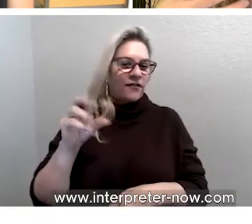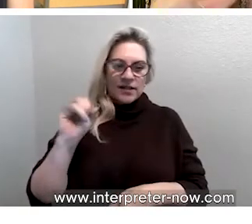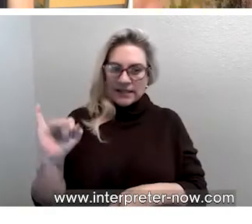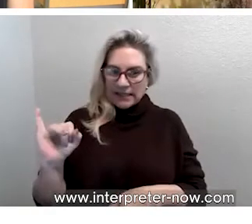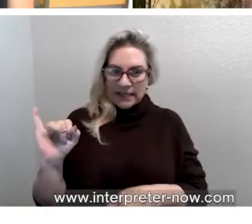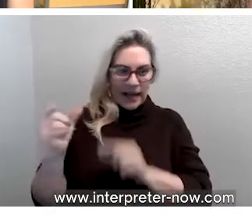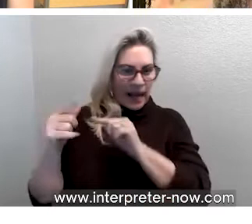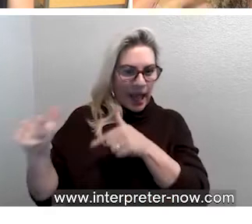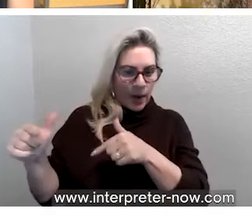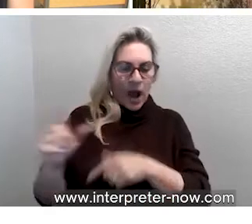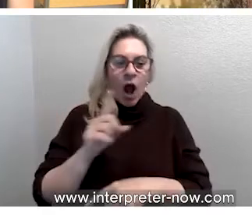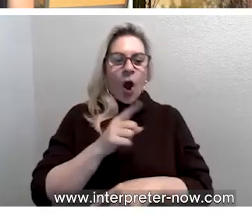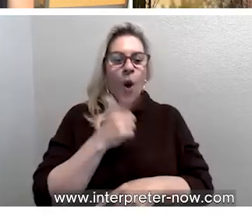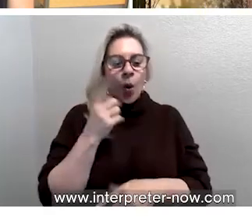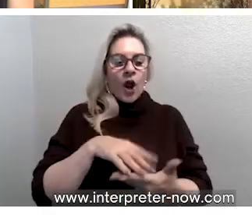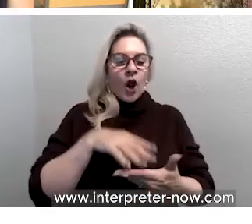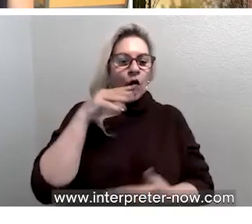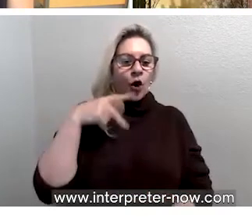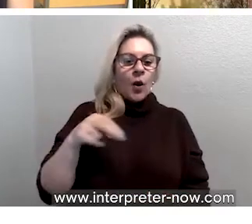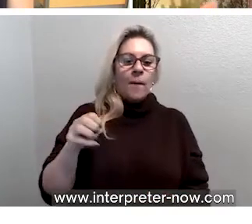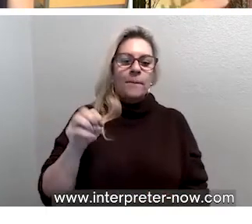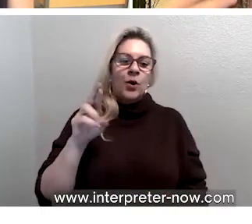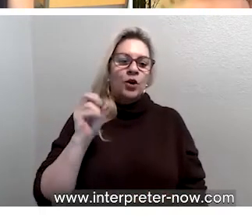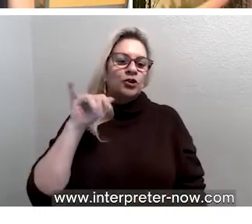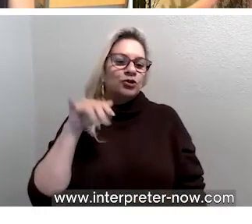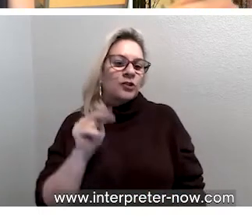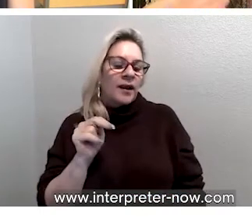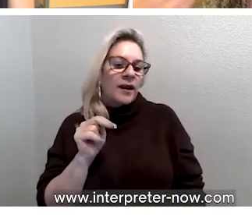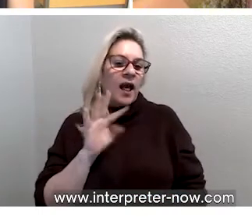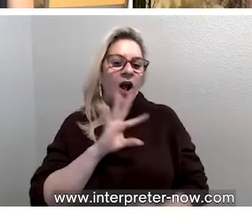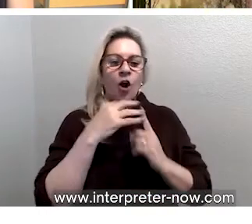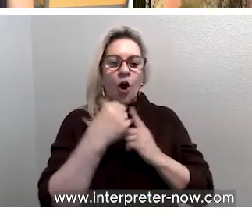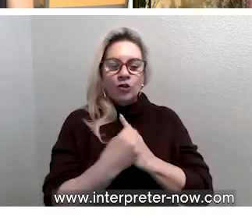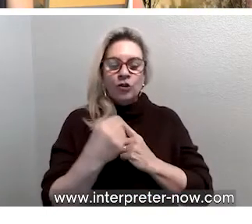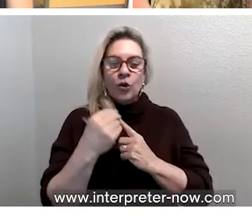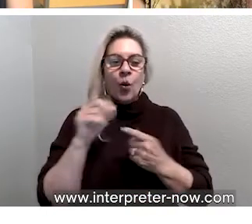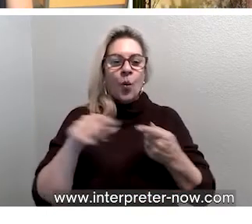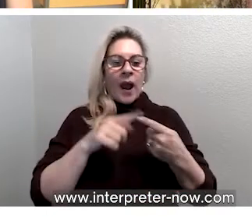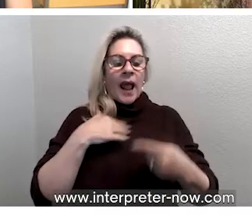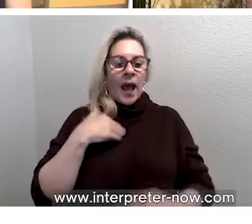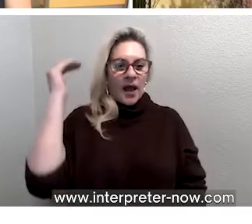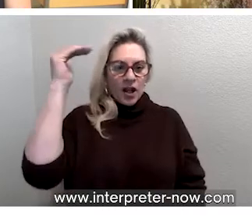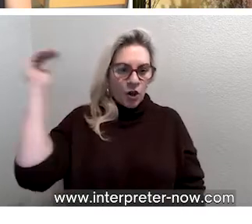I only got to know Persian culture as an adult. I wasn't raised in a practicing Muslim family.